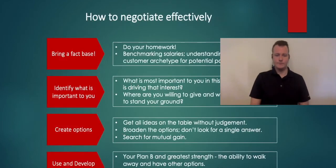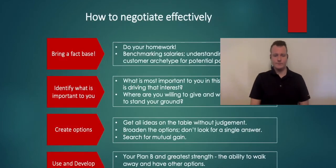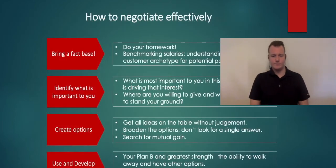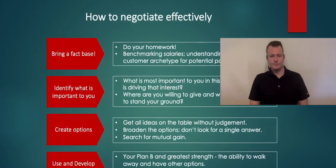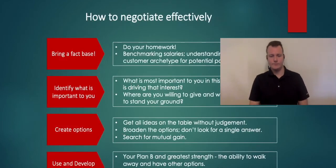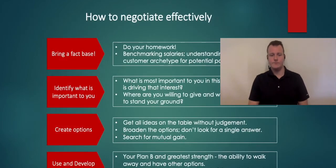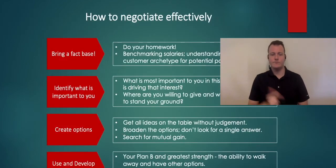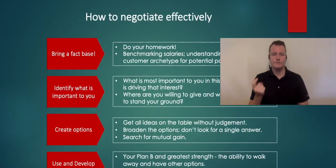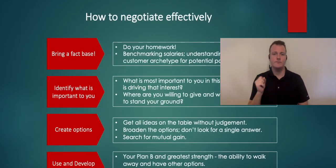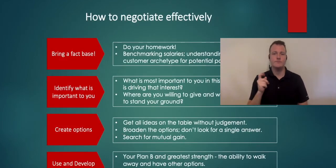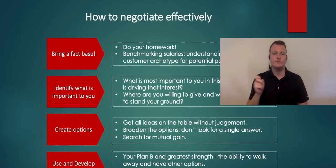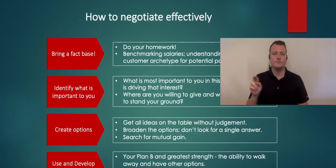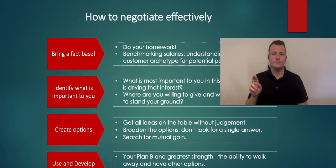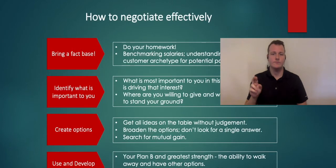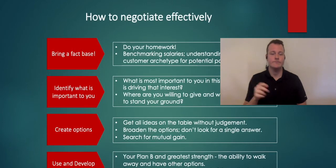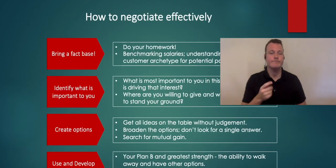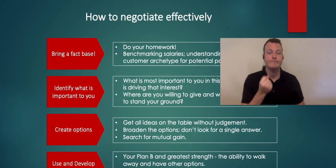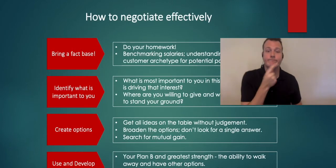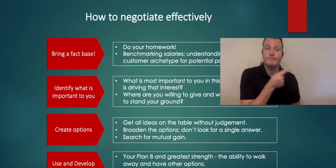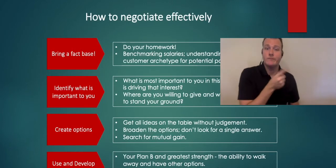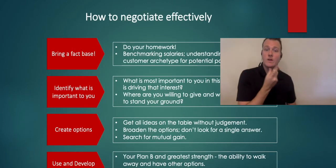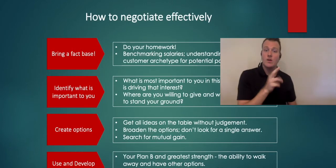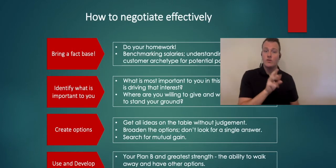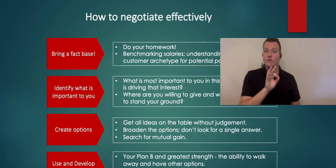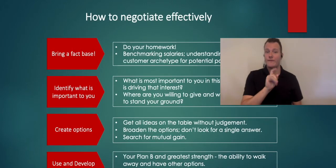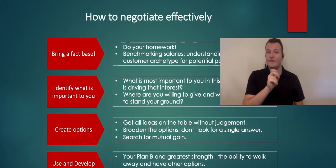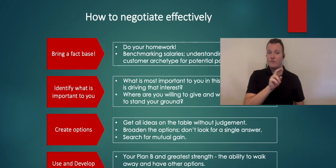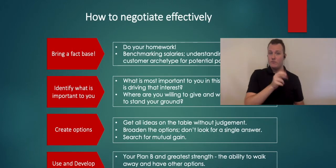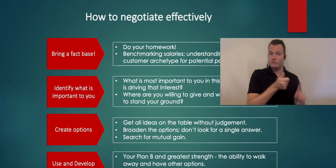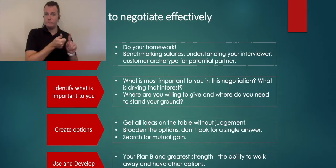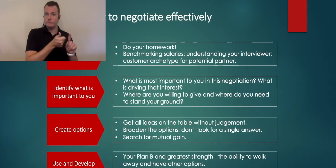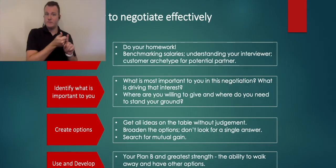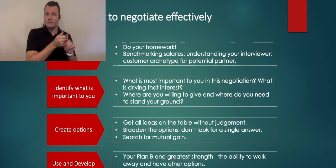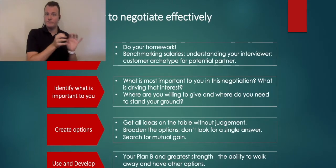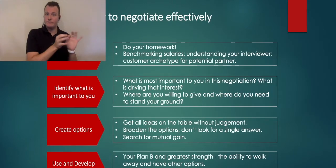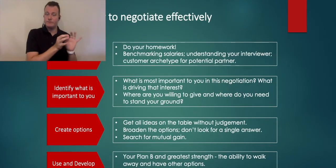Oh as Dr. Magan Faivre was speaking, obviously you want to do your homework,